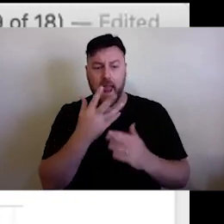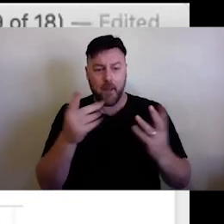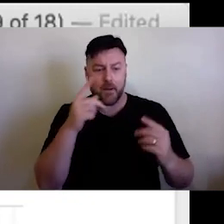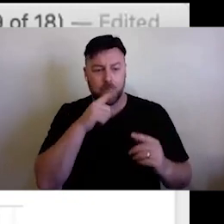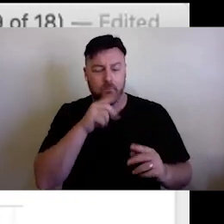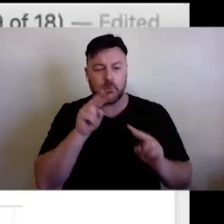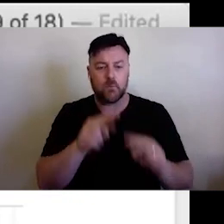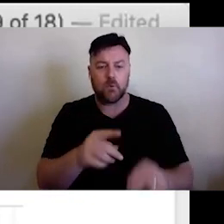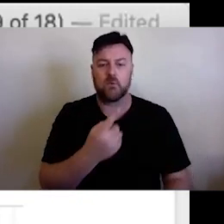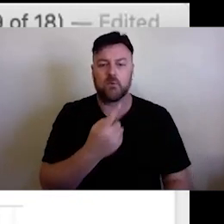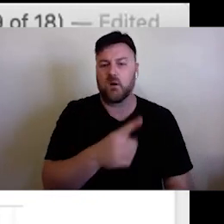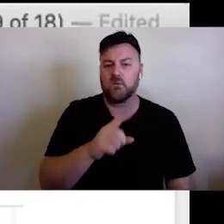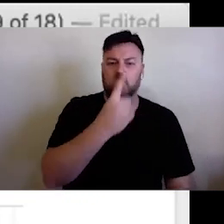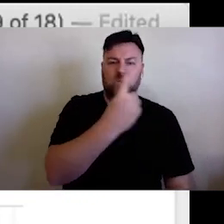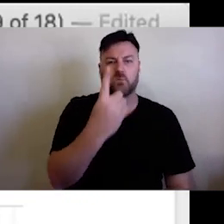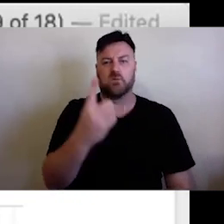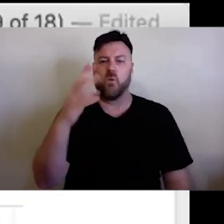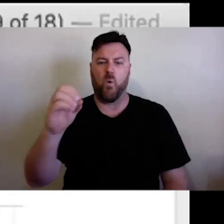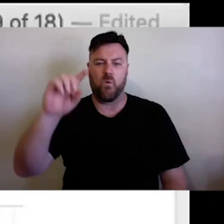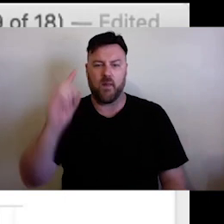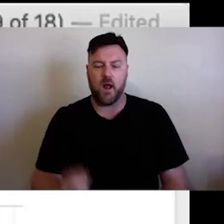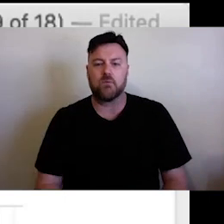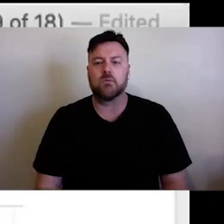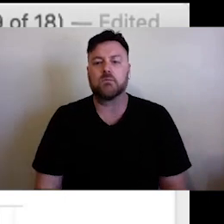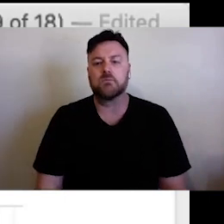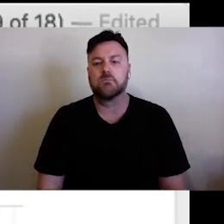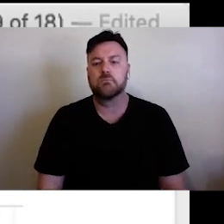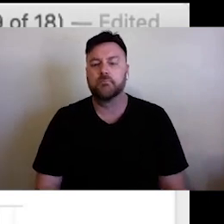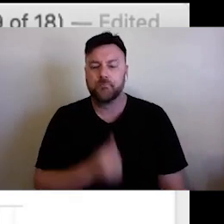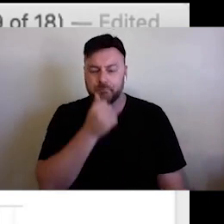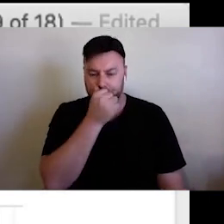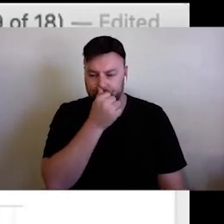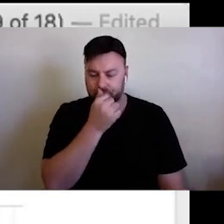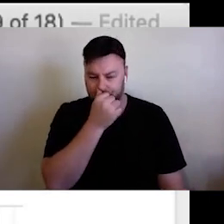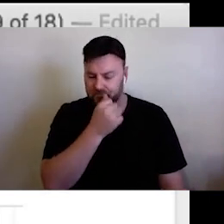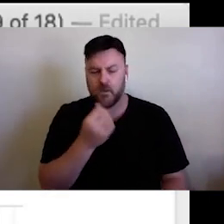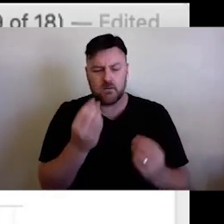online for a limited period. On the weekend, a broadcast of the Phantom